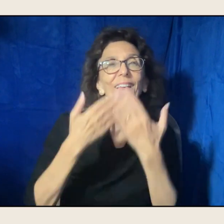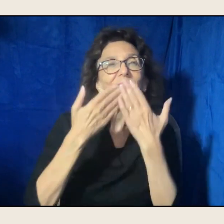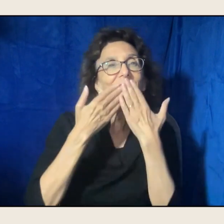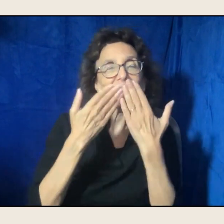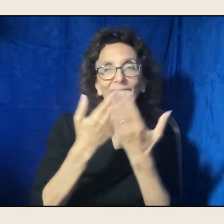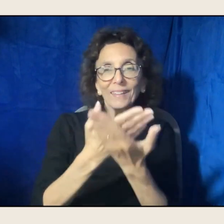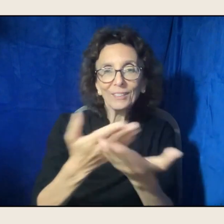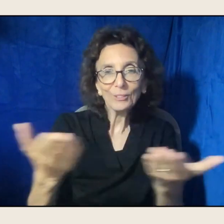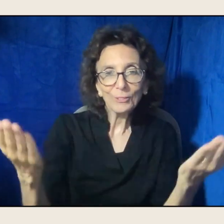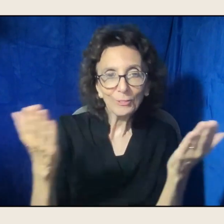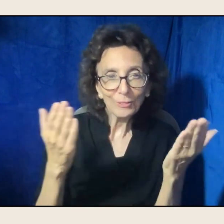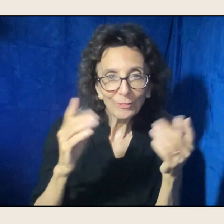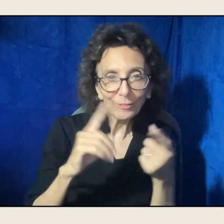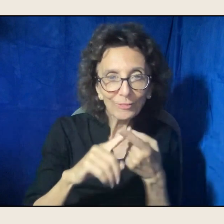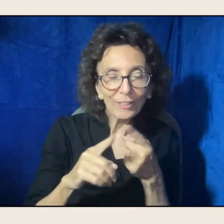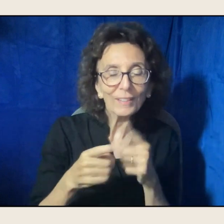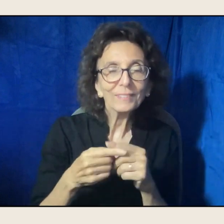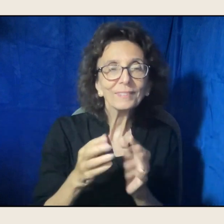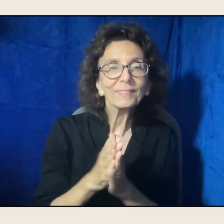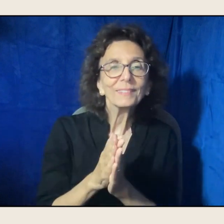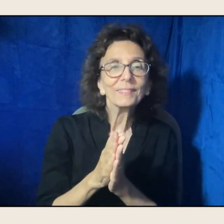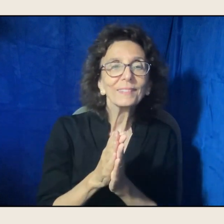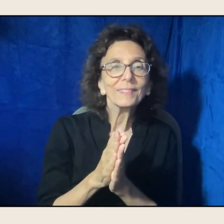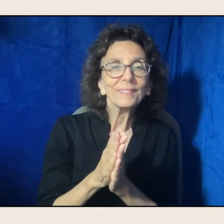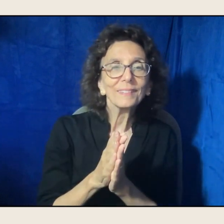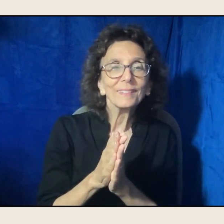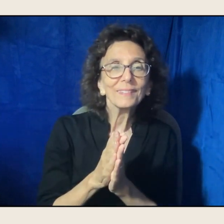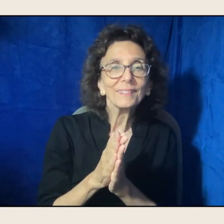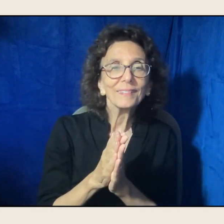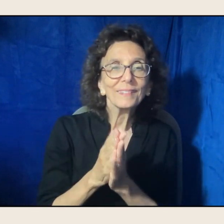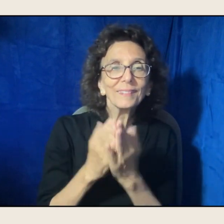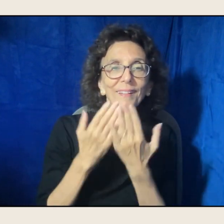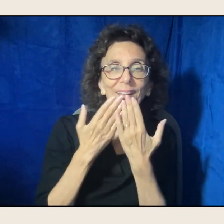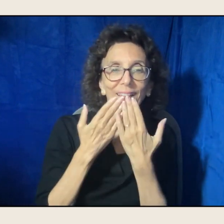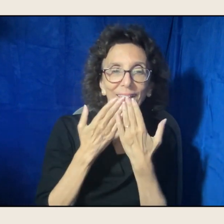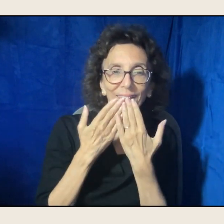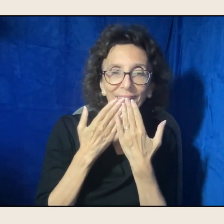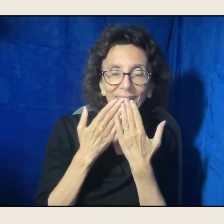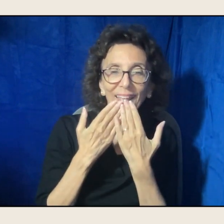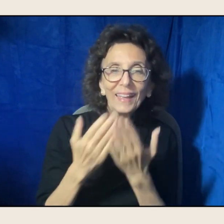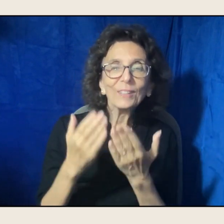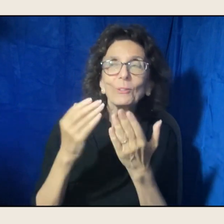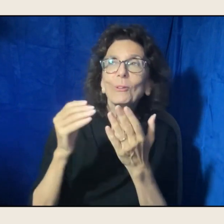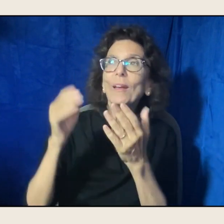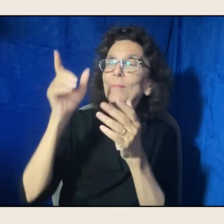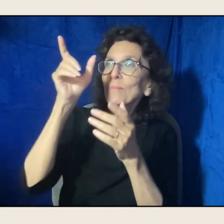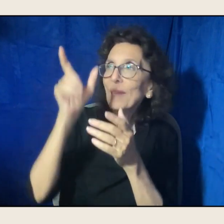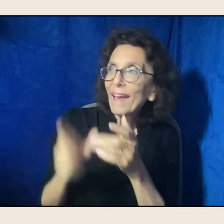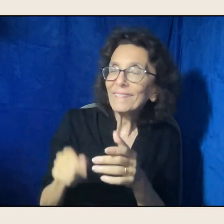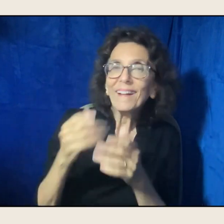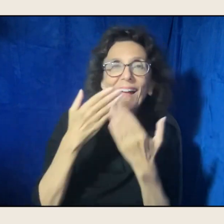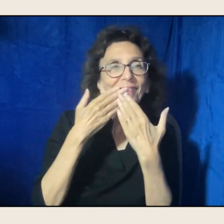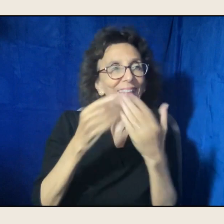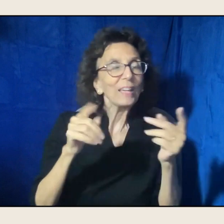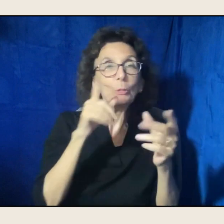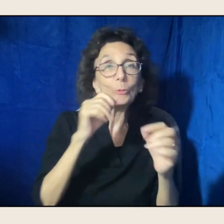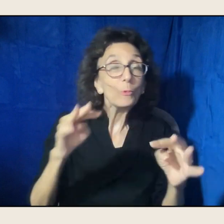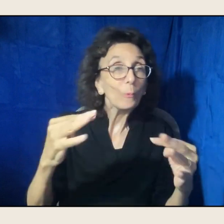Thank you, friends invisible. And we will keep talking to each other.